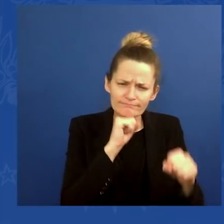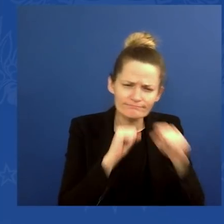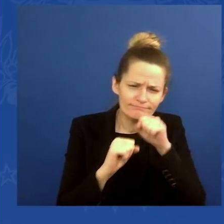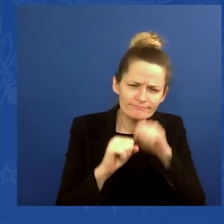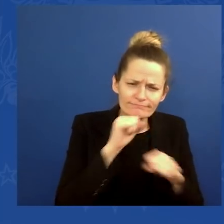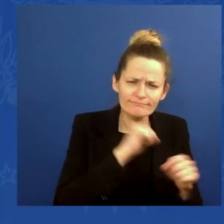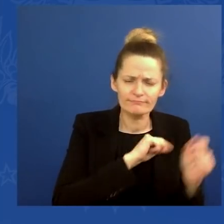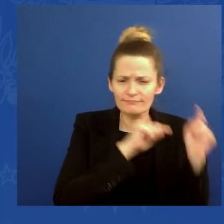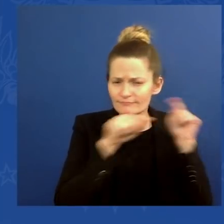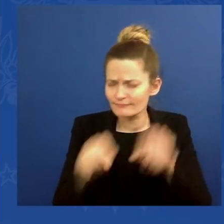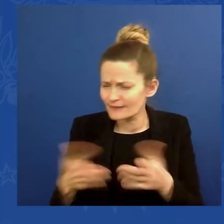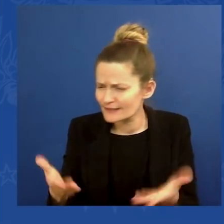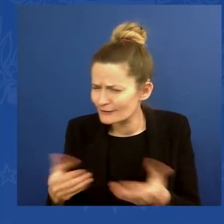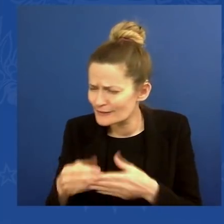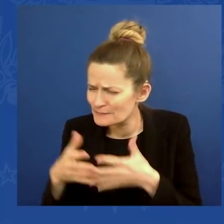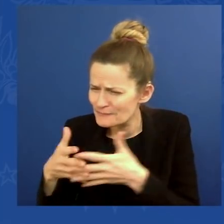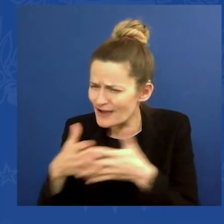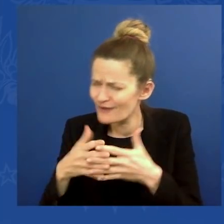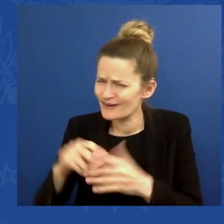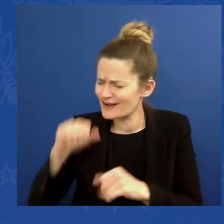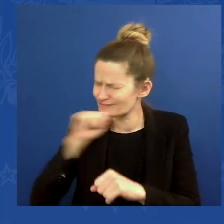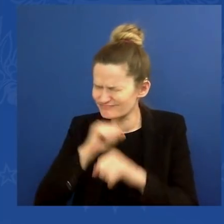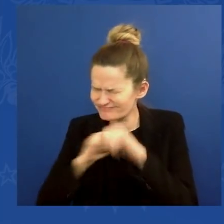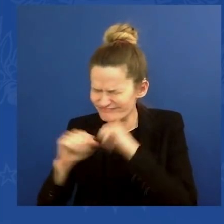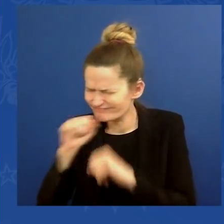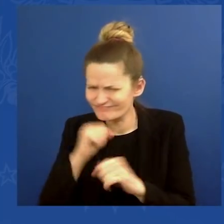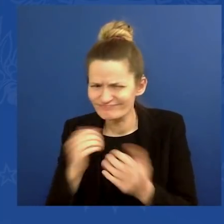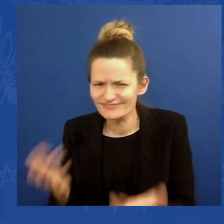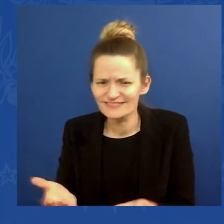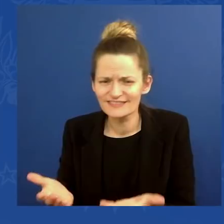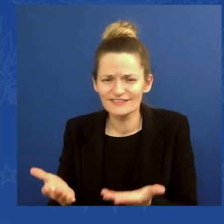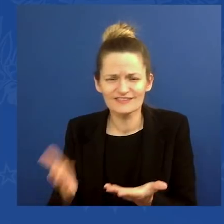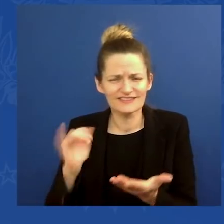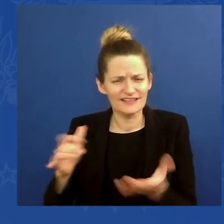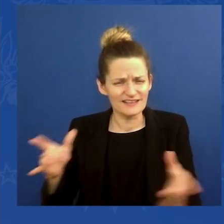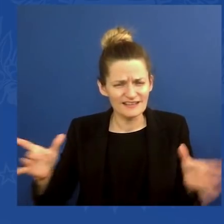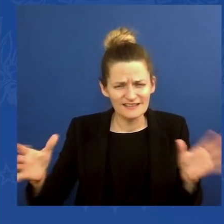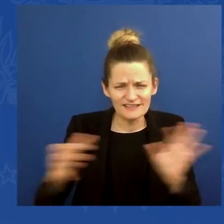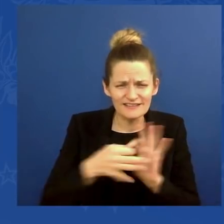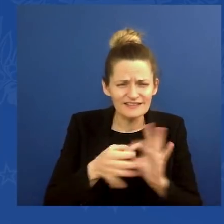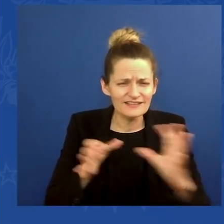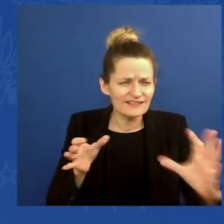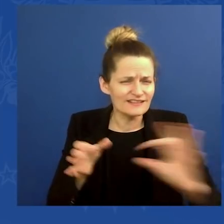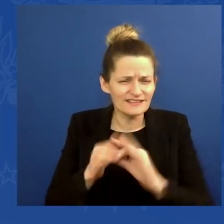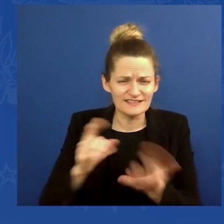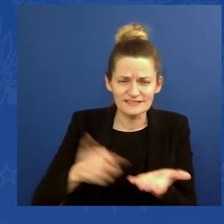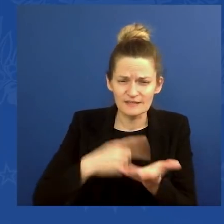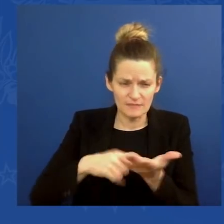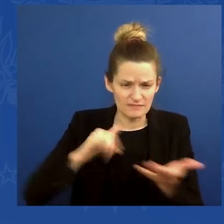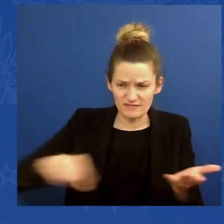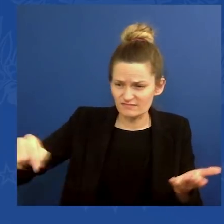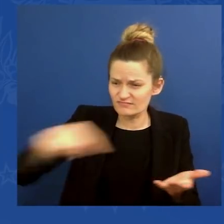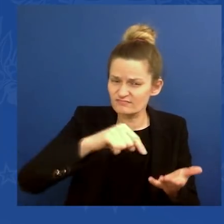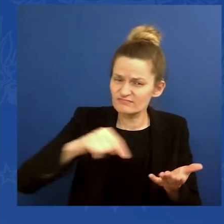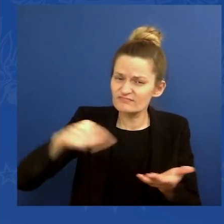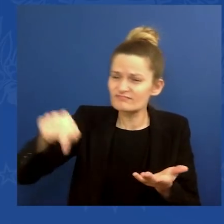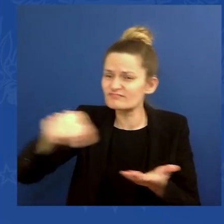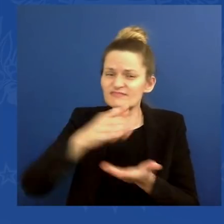you know, are ones that we've been knocked down sometimes. Just knocked flat on our back.